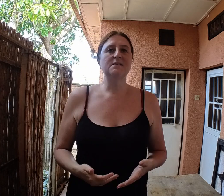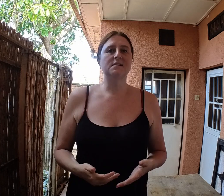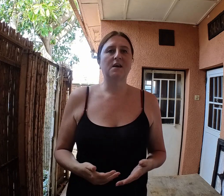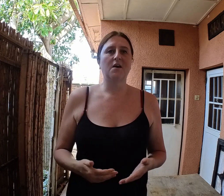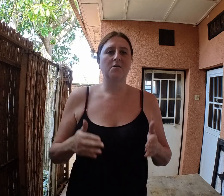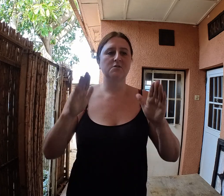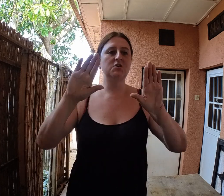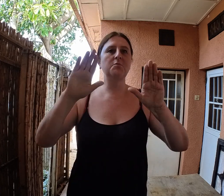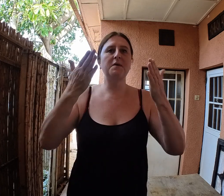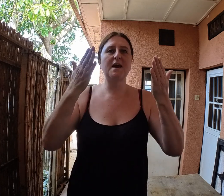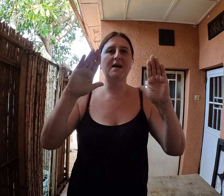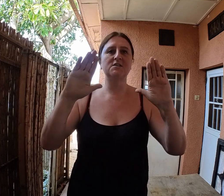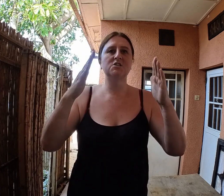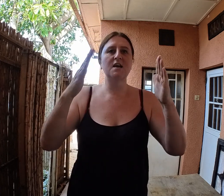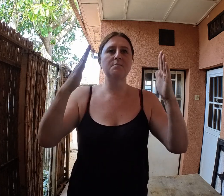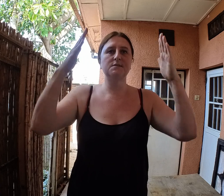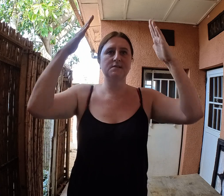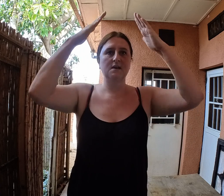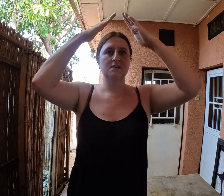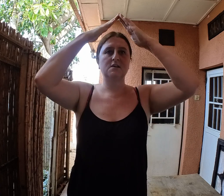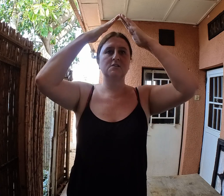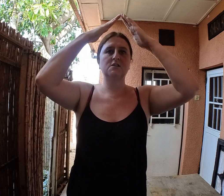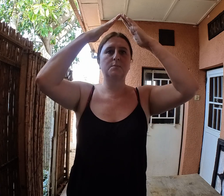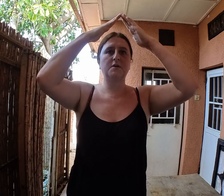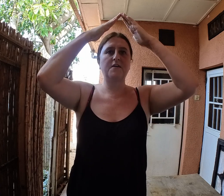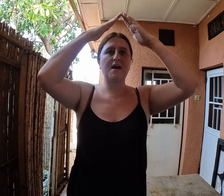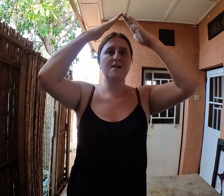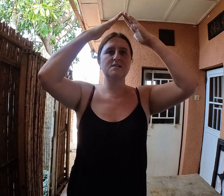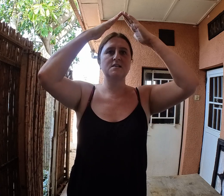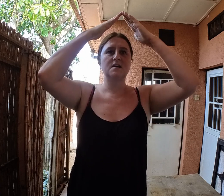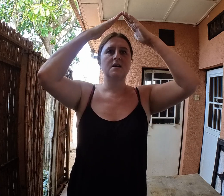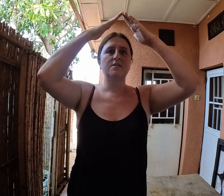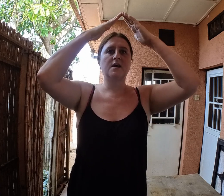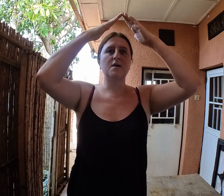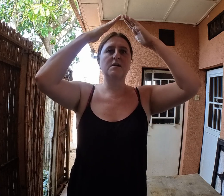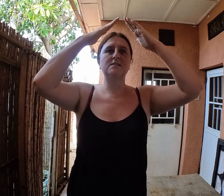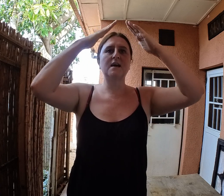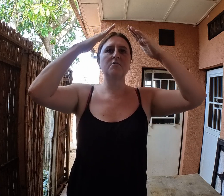Mexico. Two B handshapes touching above head, they're coming down,